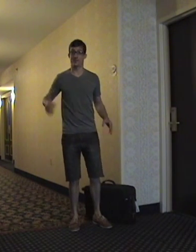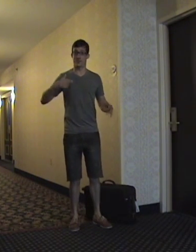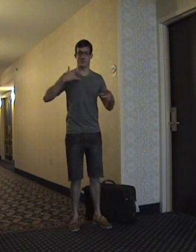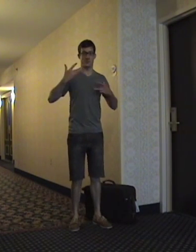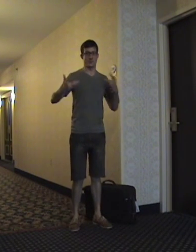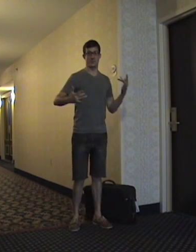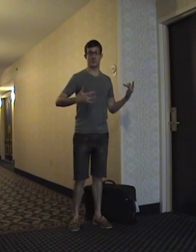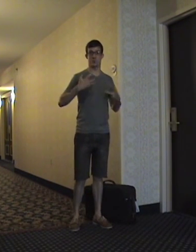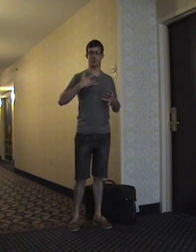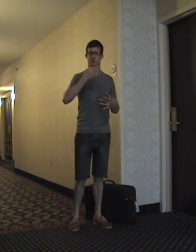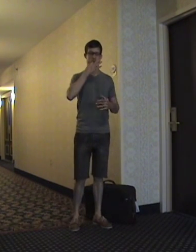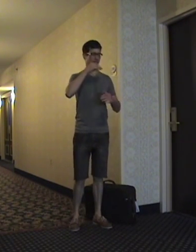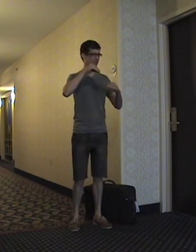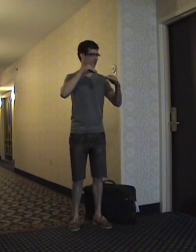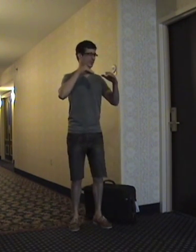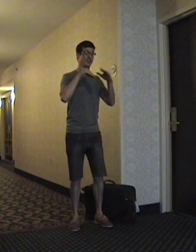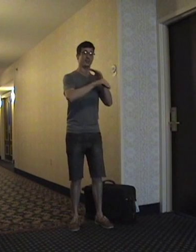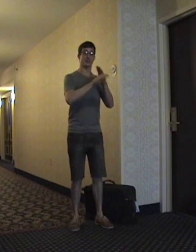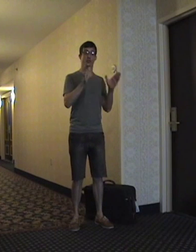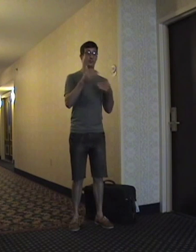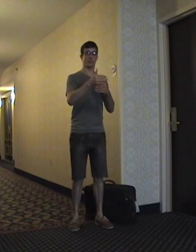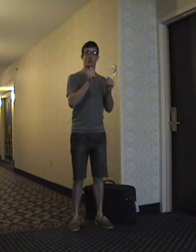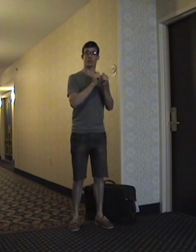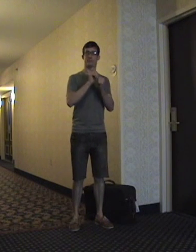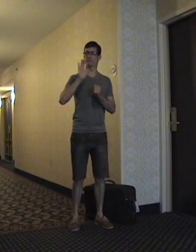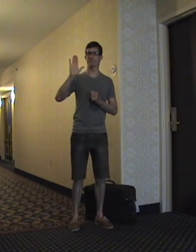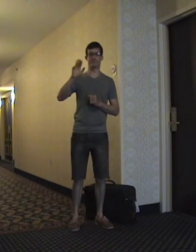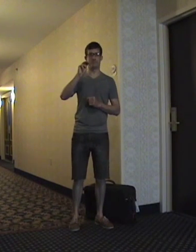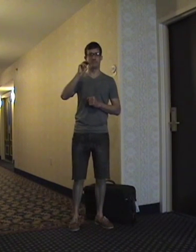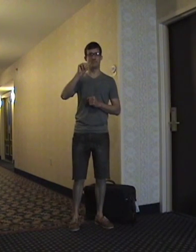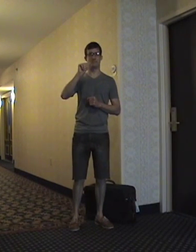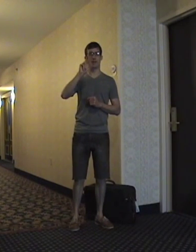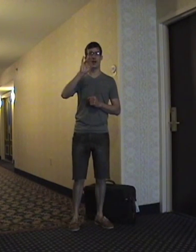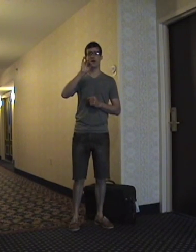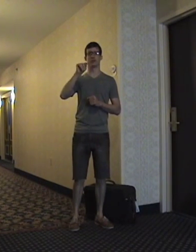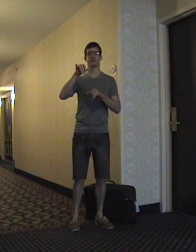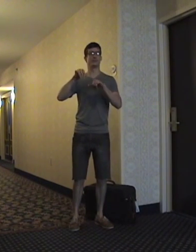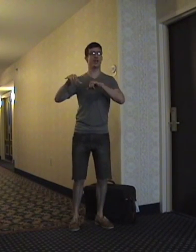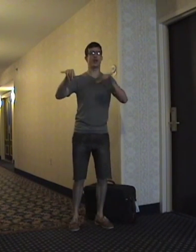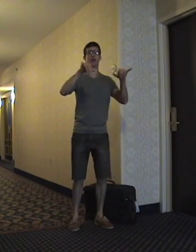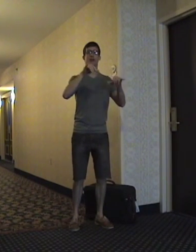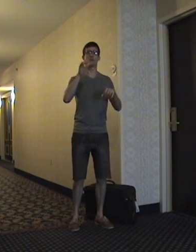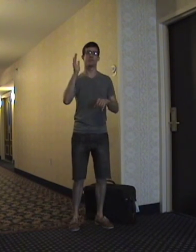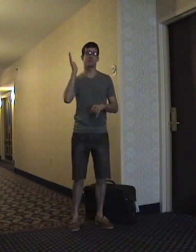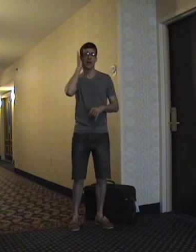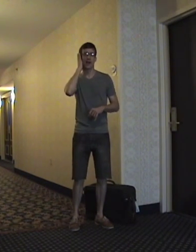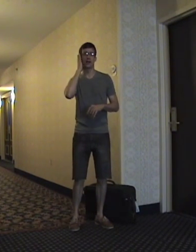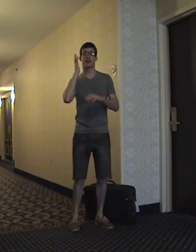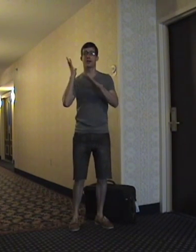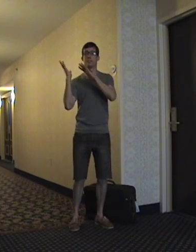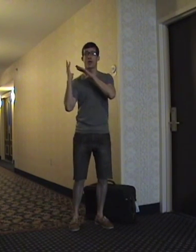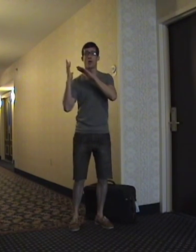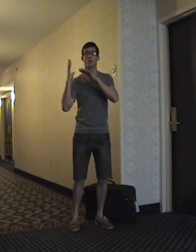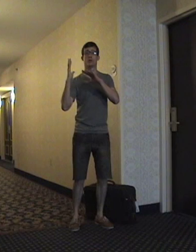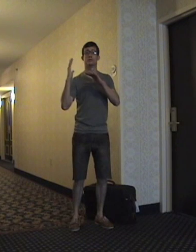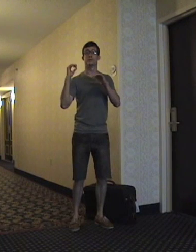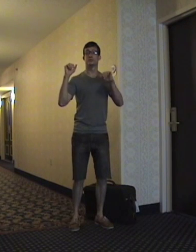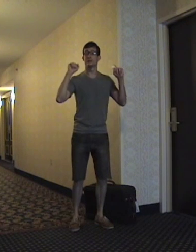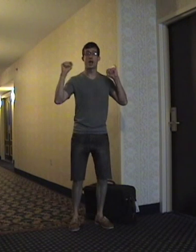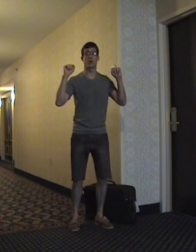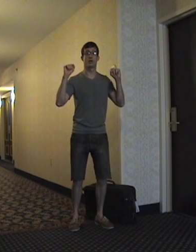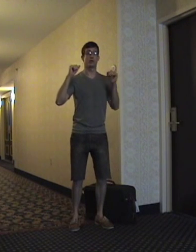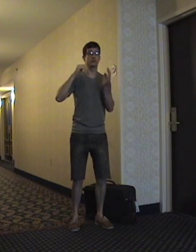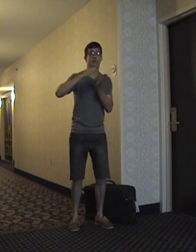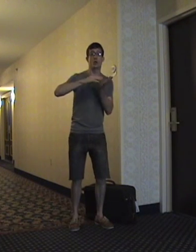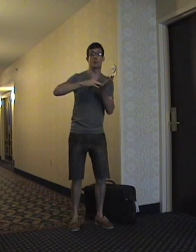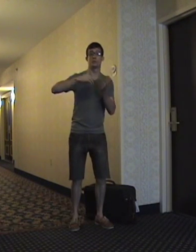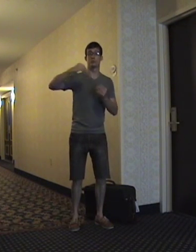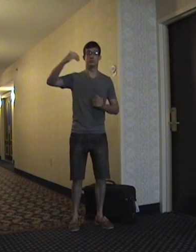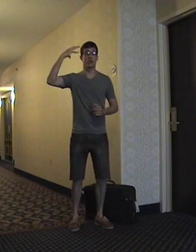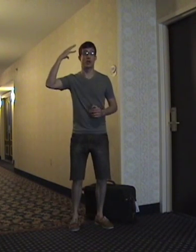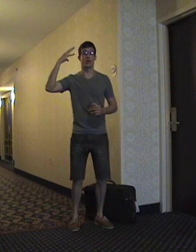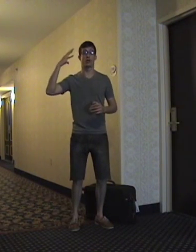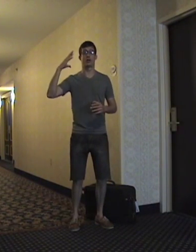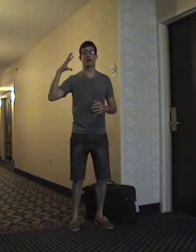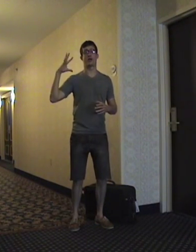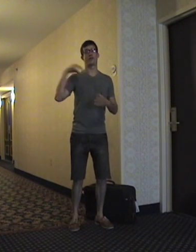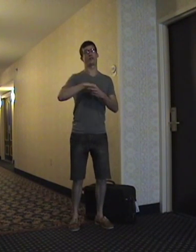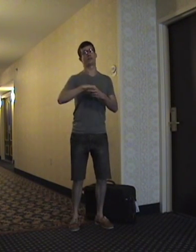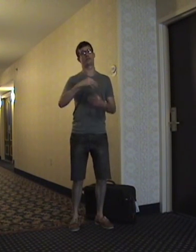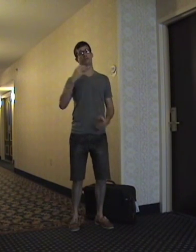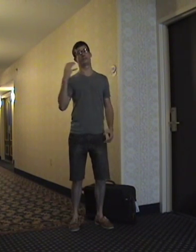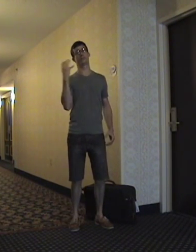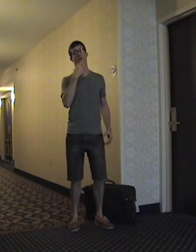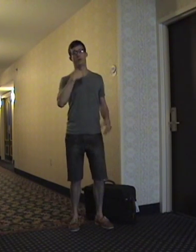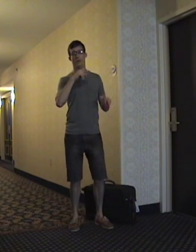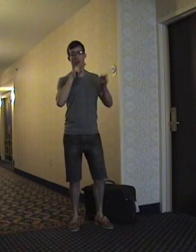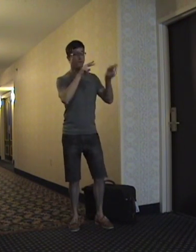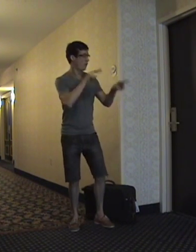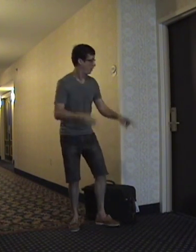I can't wait to enter my room with Marriott's awesome bed, pillows, towels, soap, and shower! They have everything!